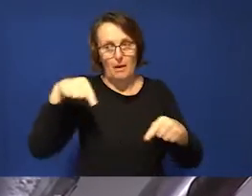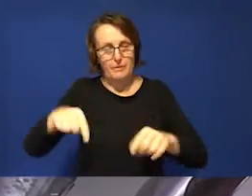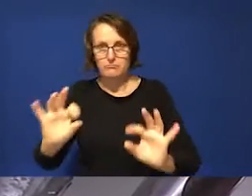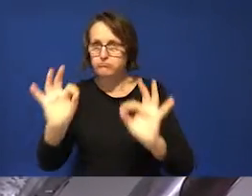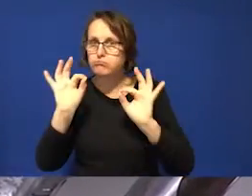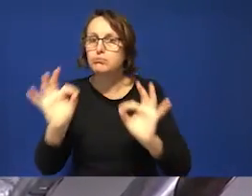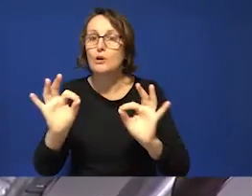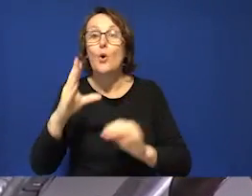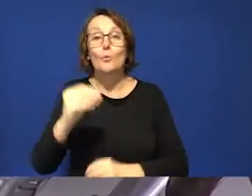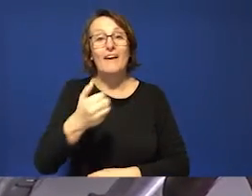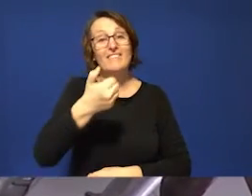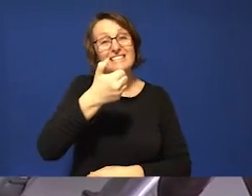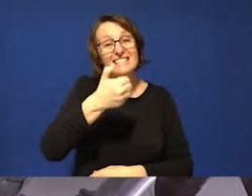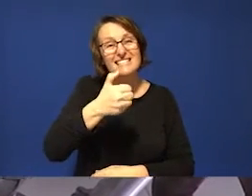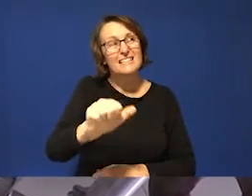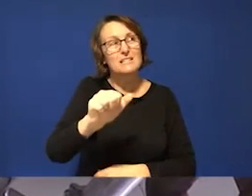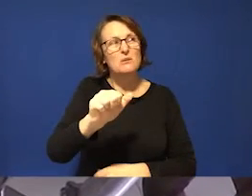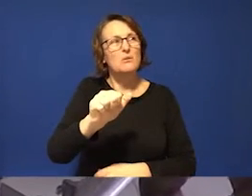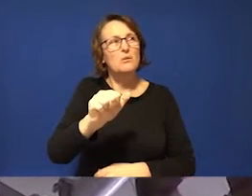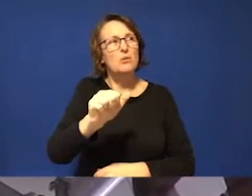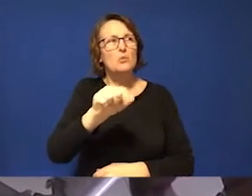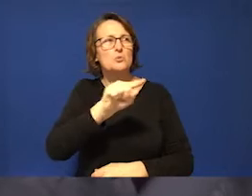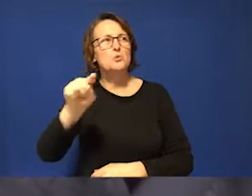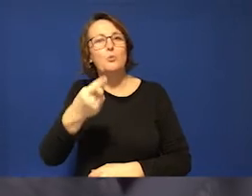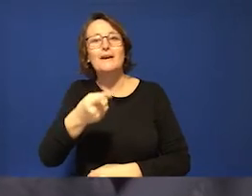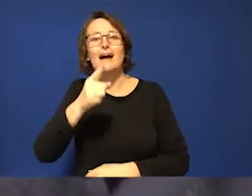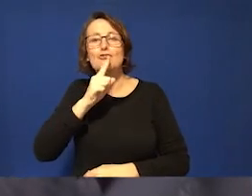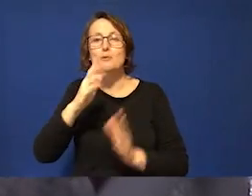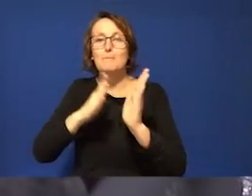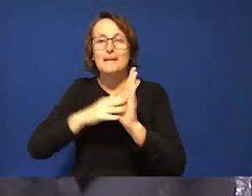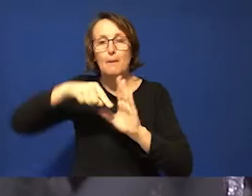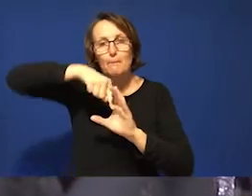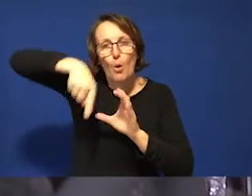And so here we have roughly 60, nearly 100 meter bores underneath the building